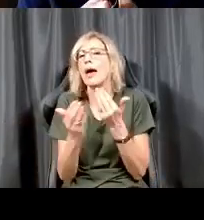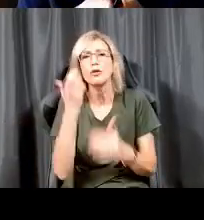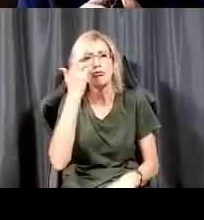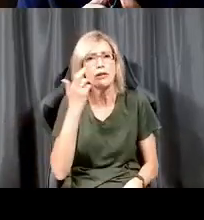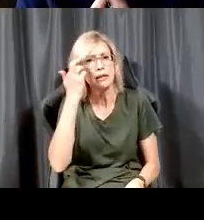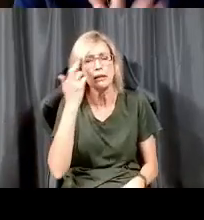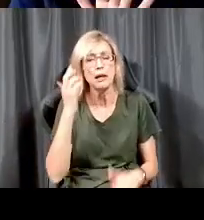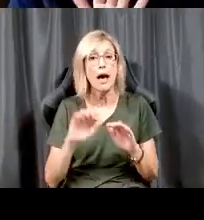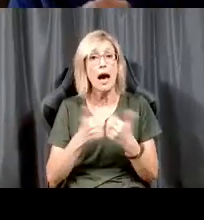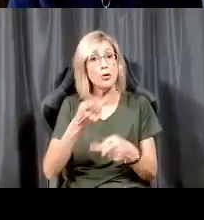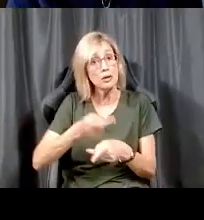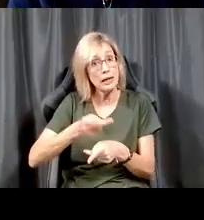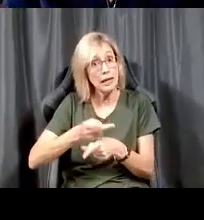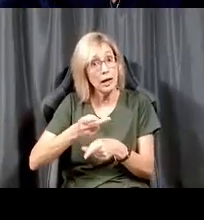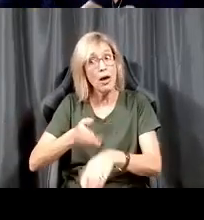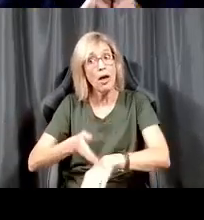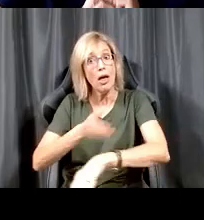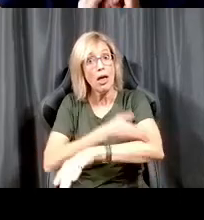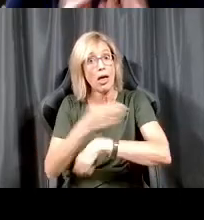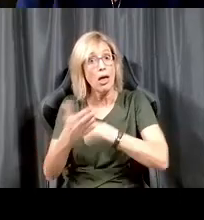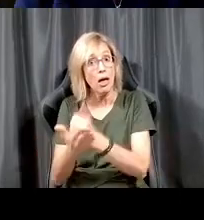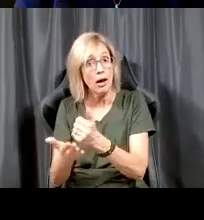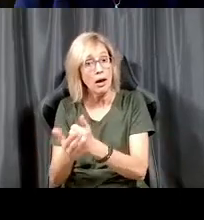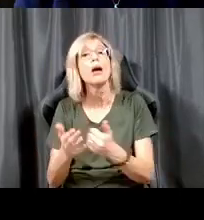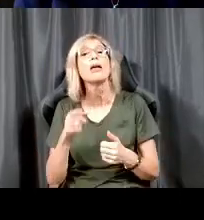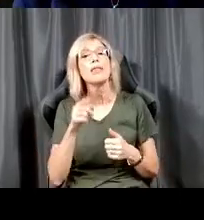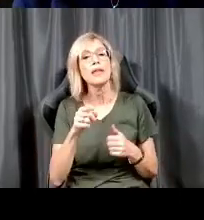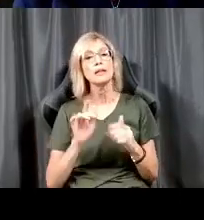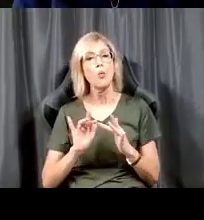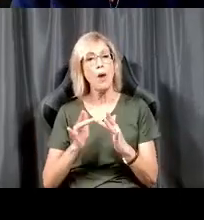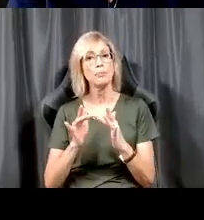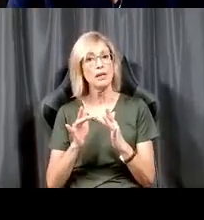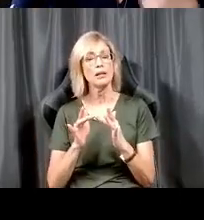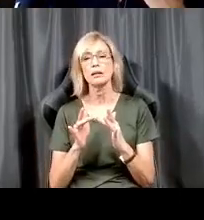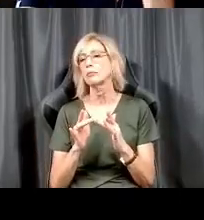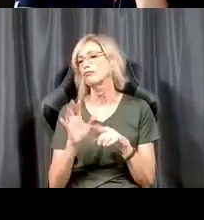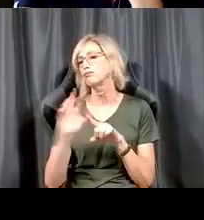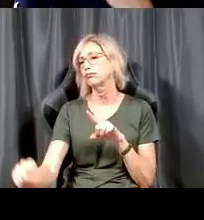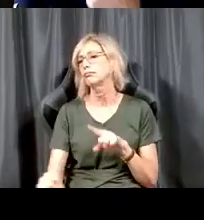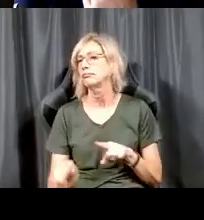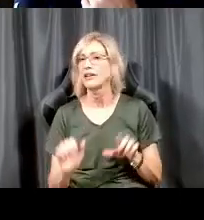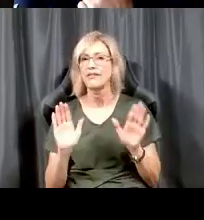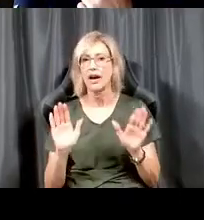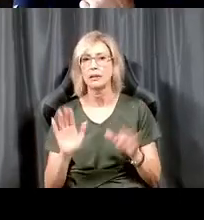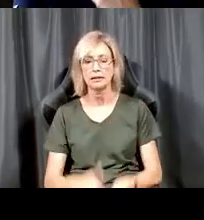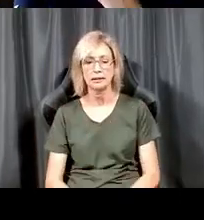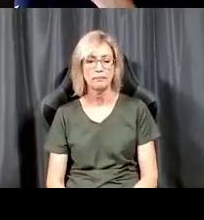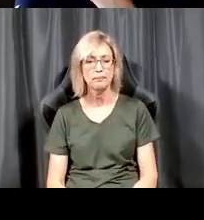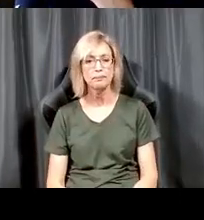address it is the same and this website is fabulous. We' re going to explore that in just a second. This is their logo.